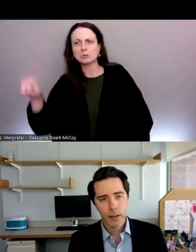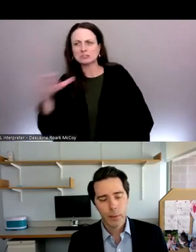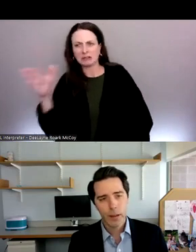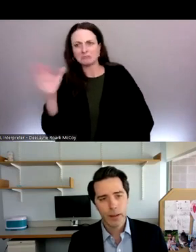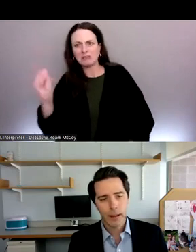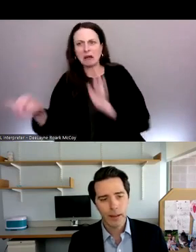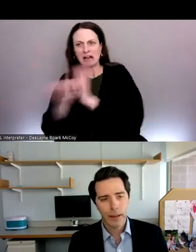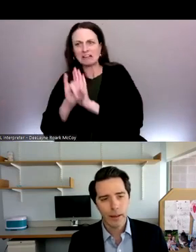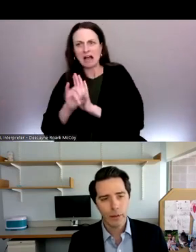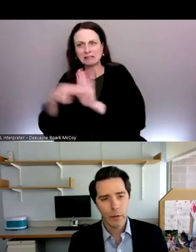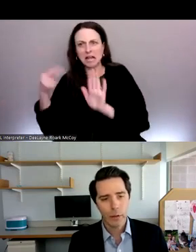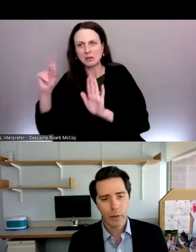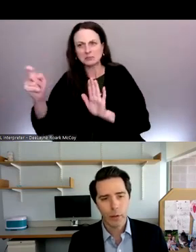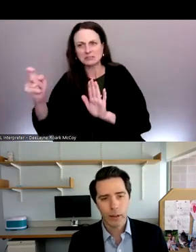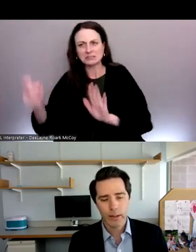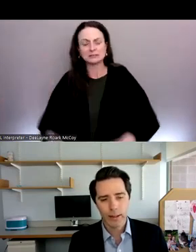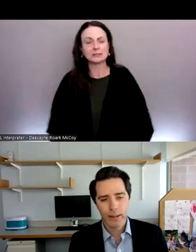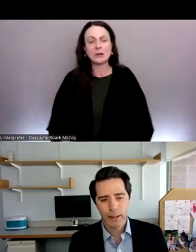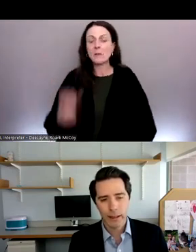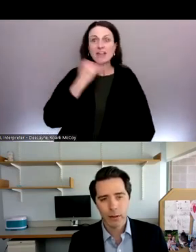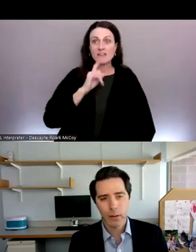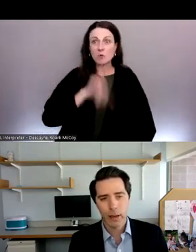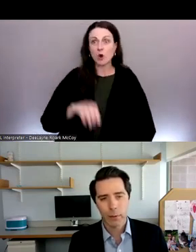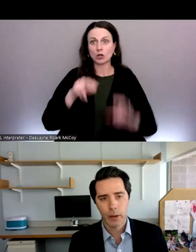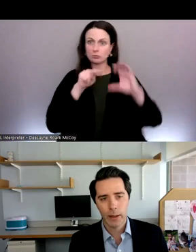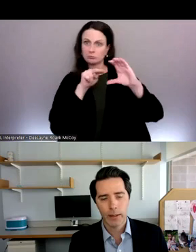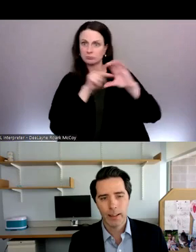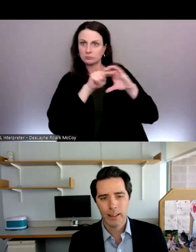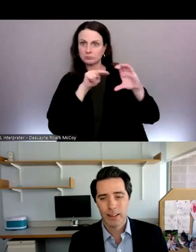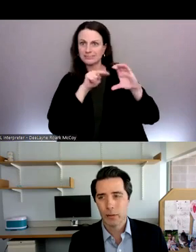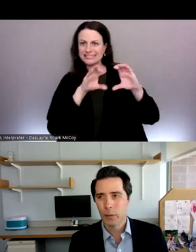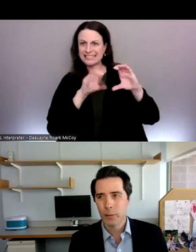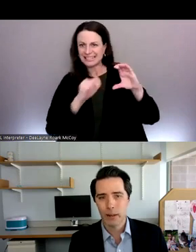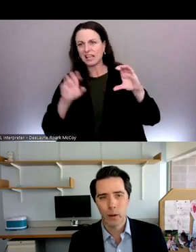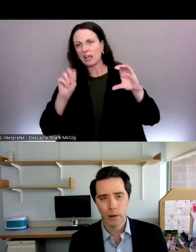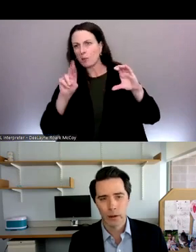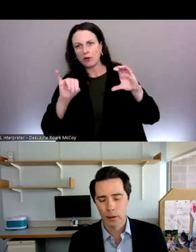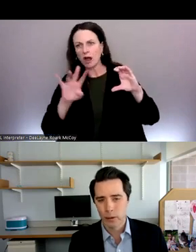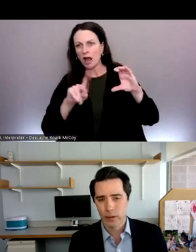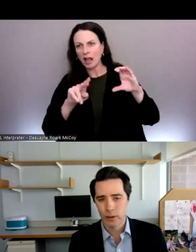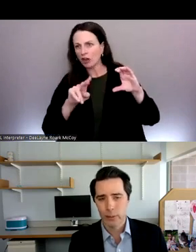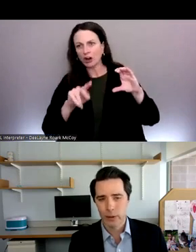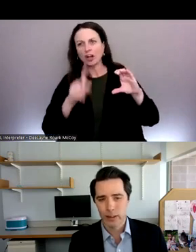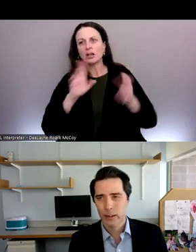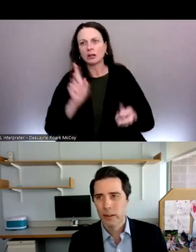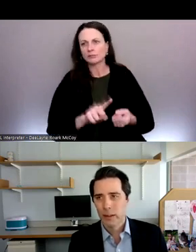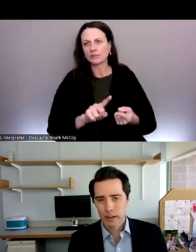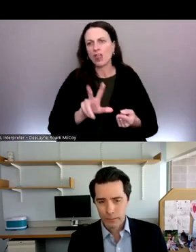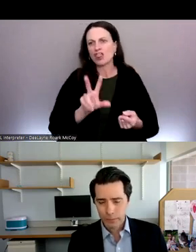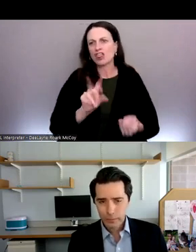but if you just ordered a CT scan or an MRI the diagnostic rate would be lower